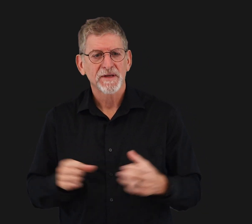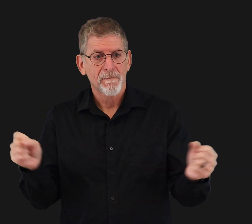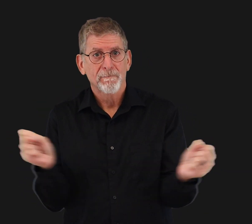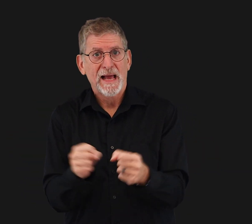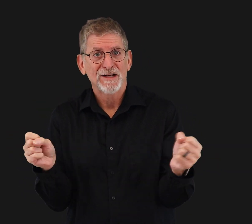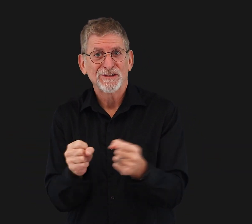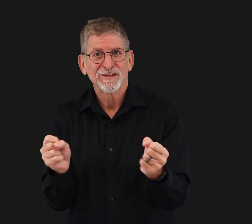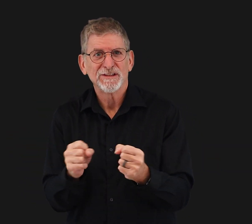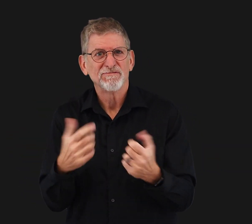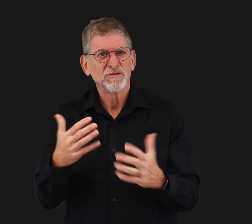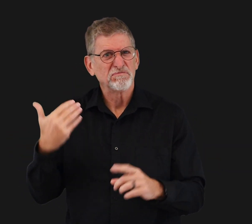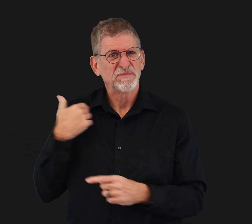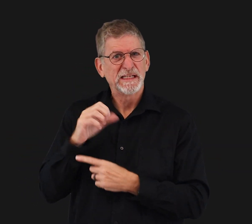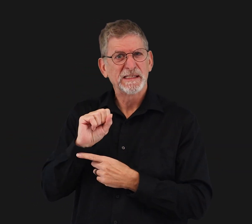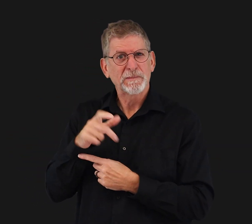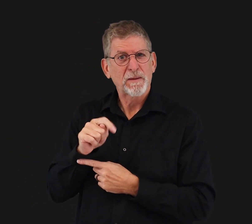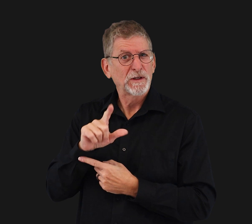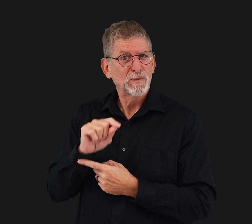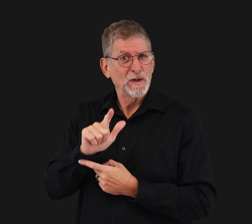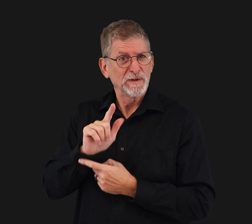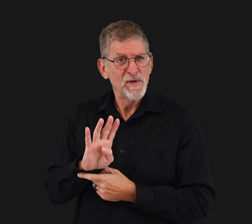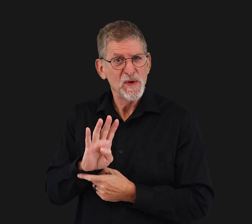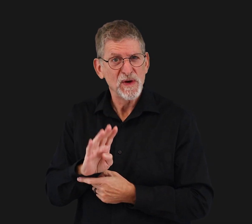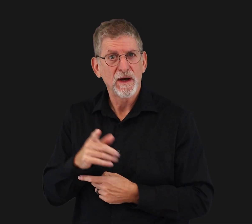Matches were made in September 2024,